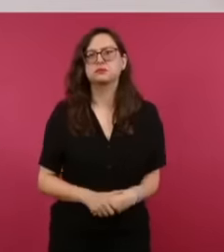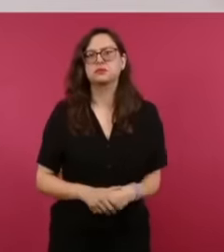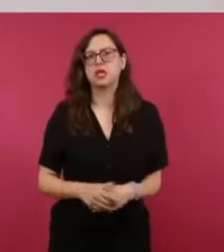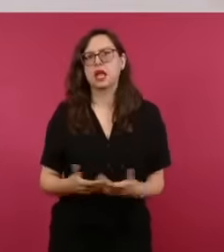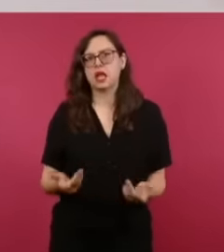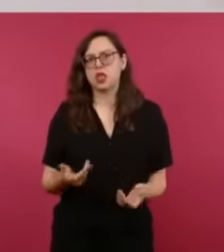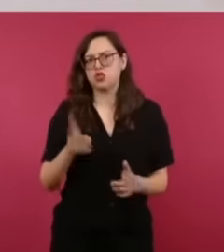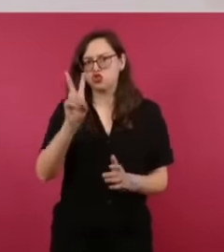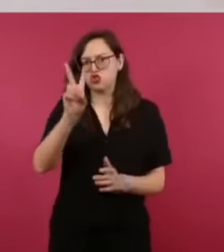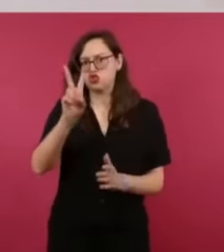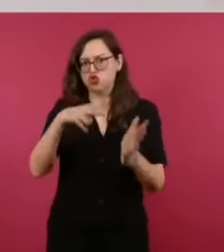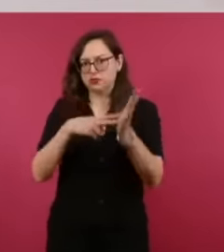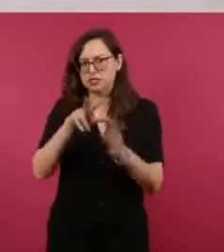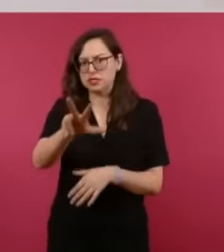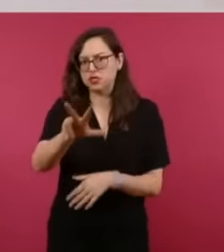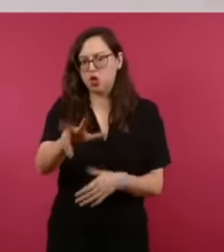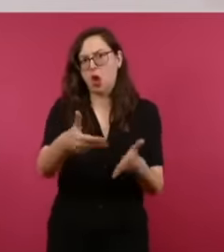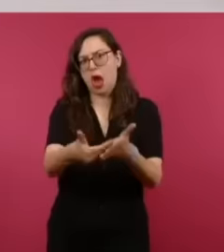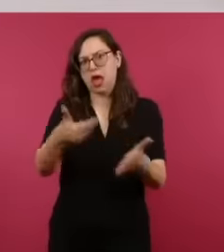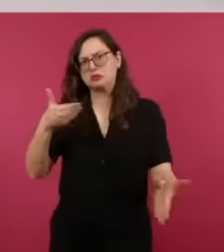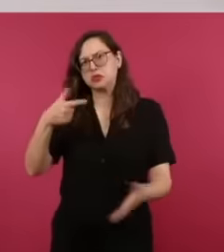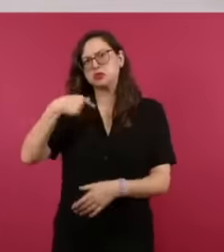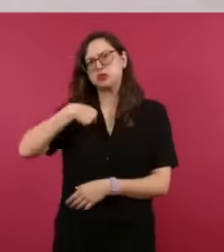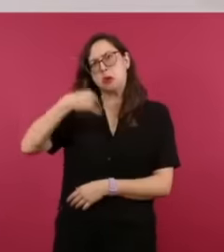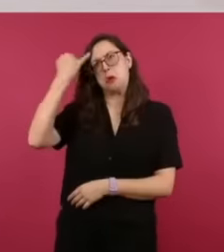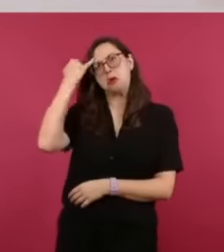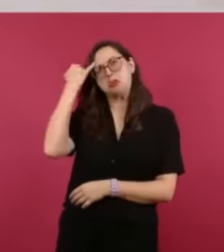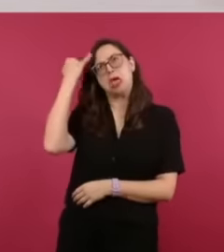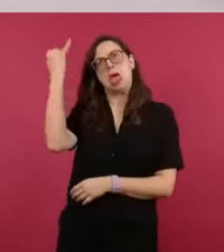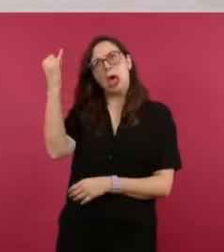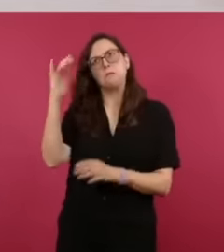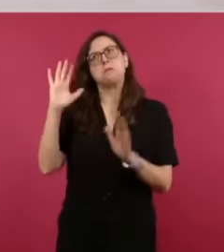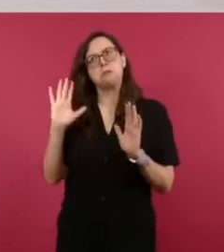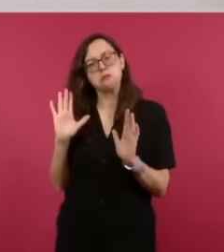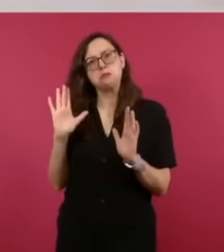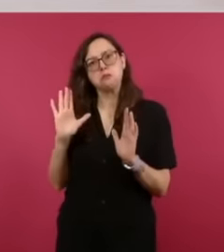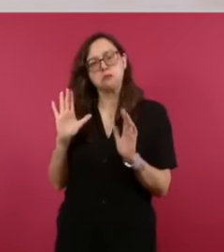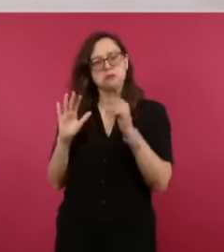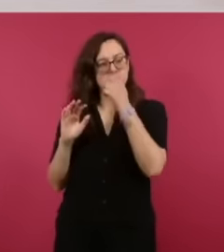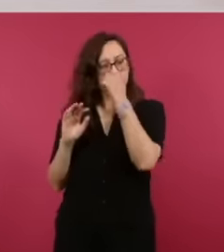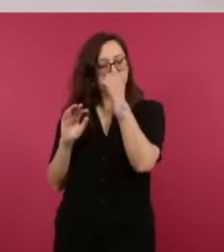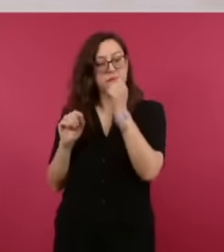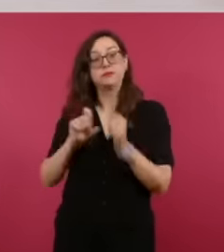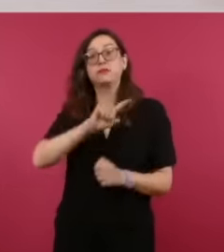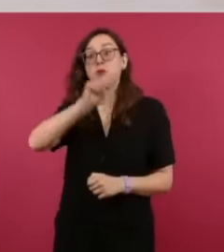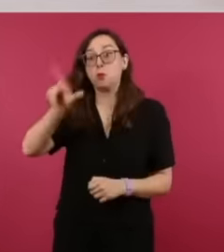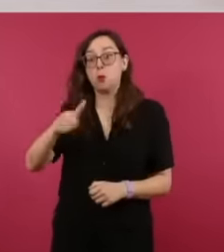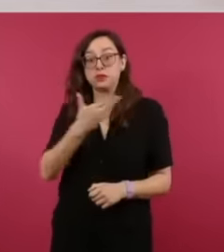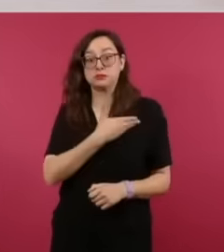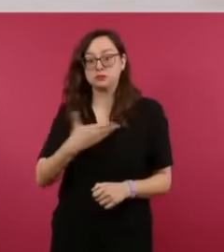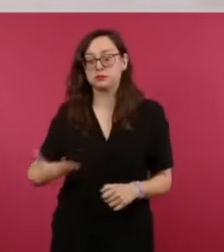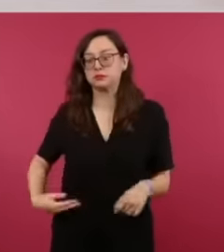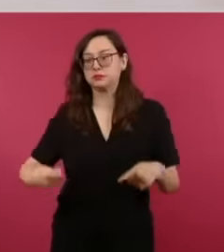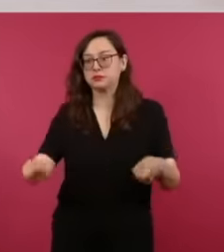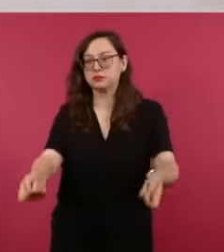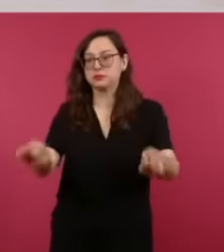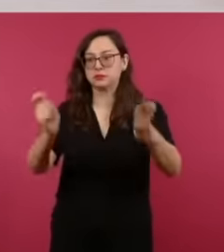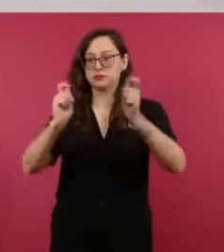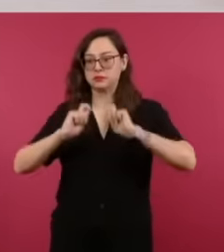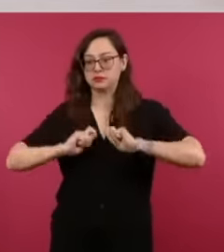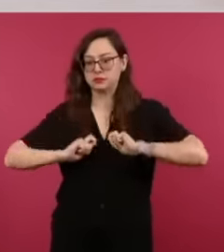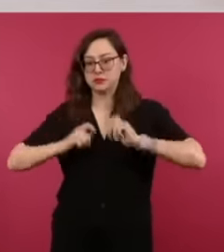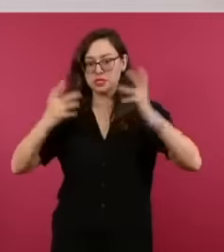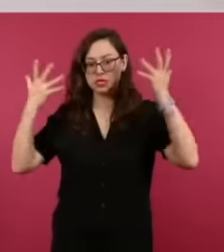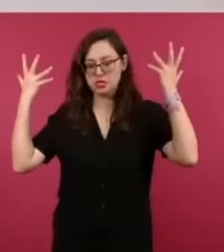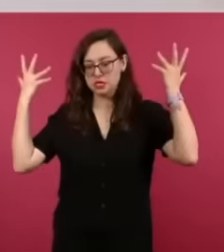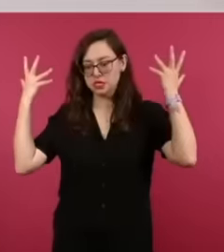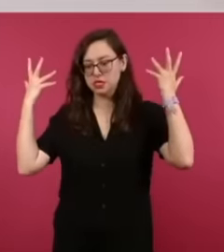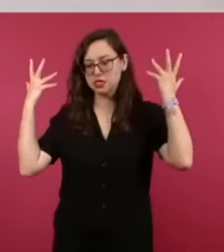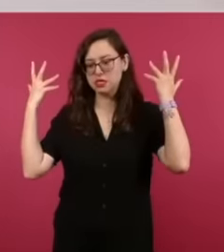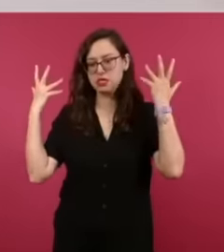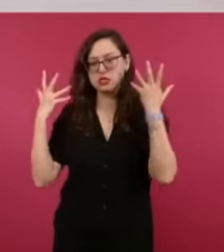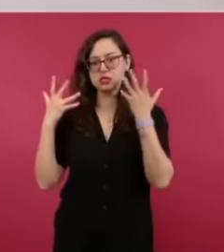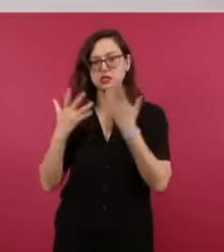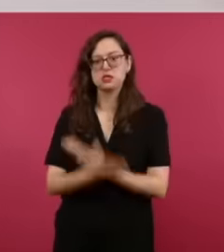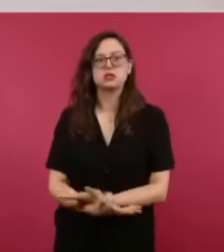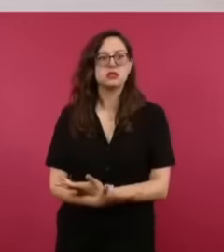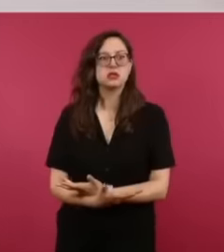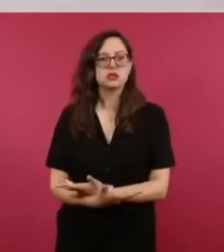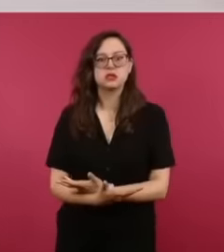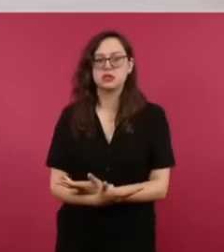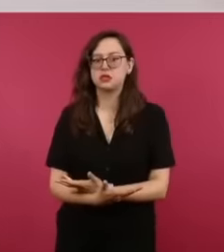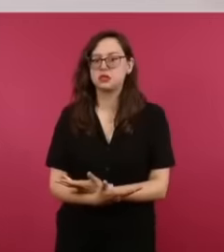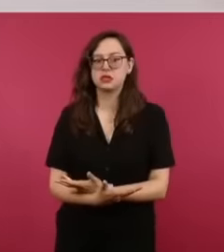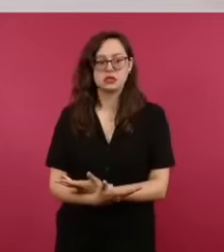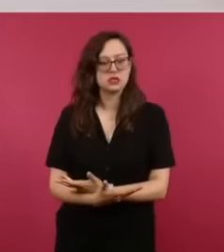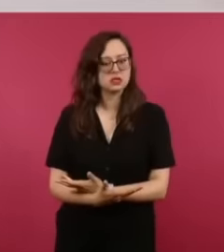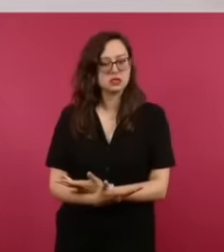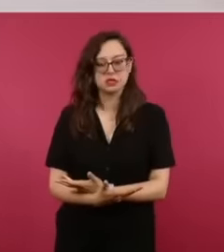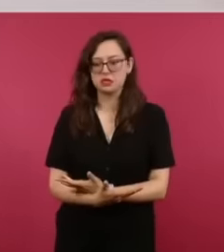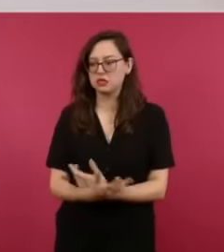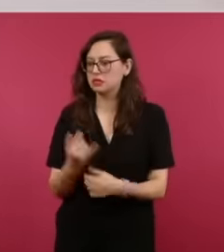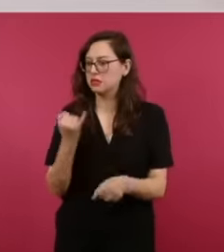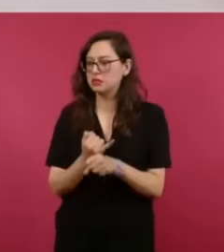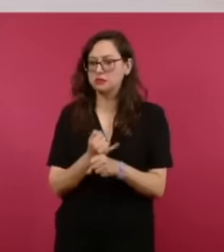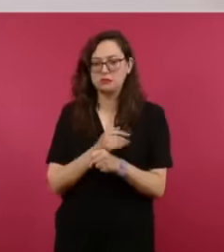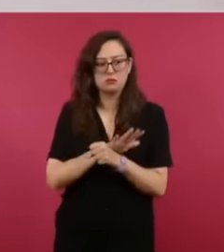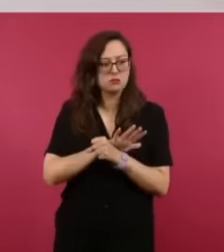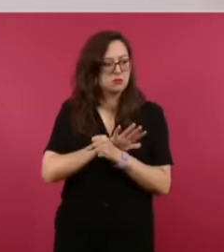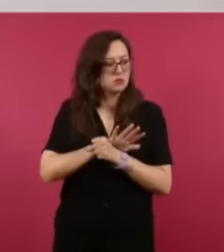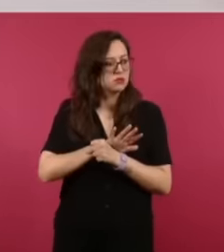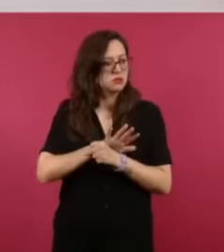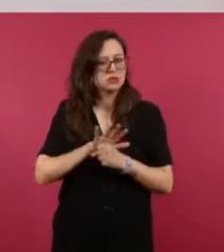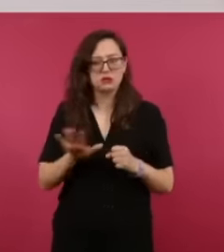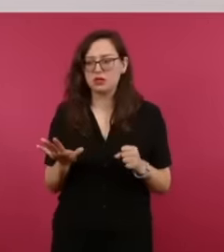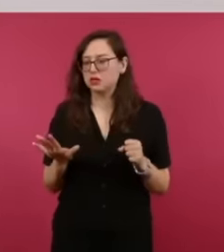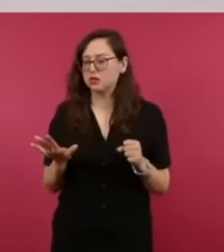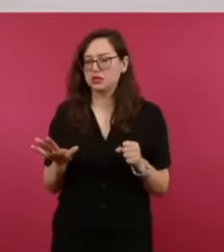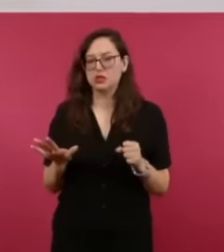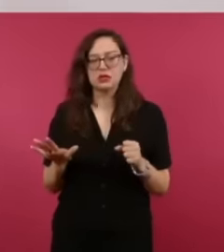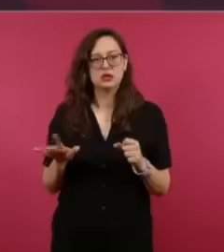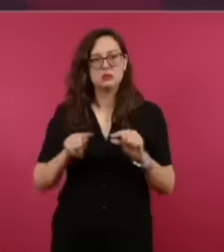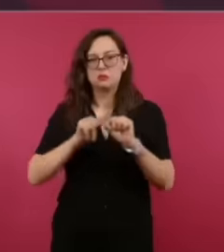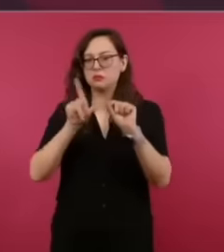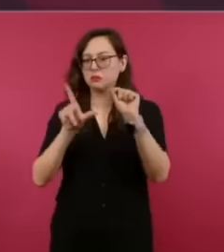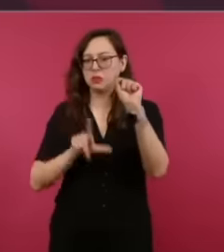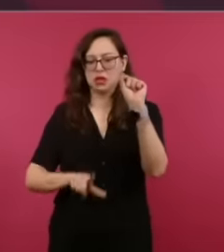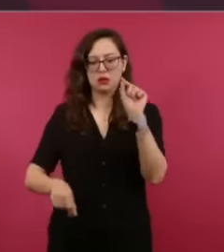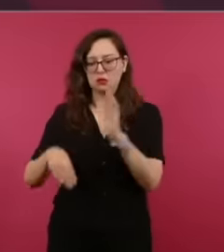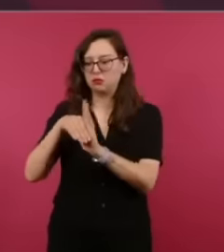and precisely because of corruption and I would not be able to get out if I do not rely